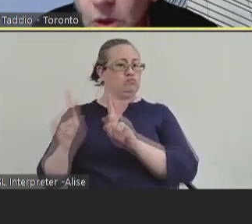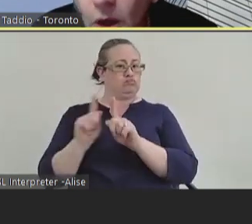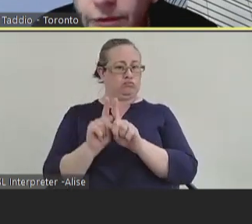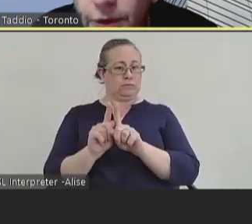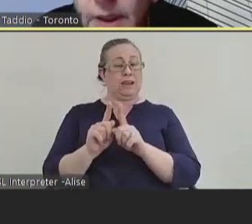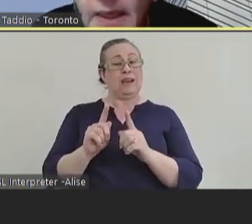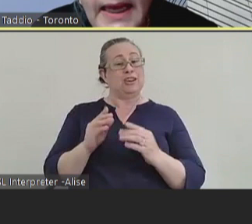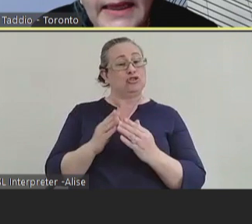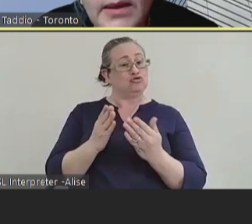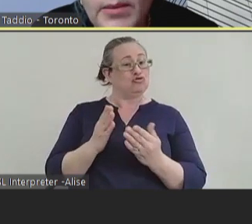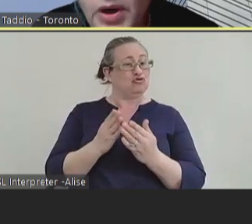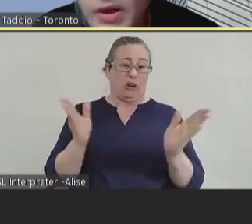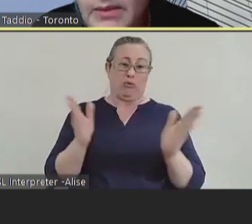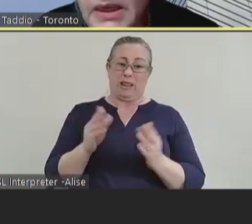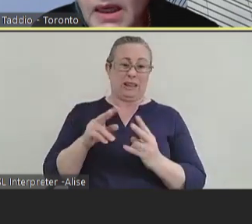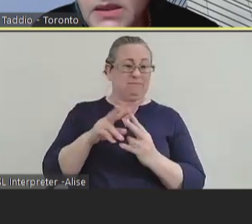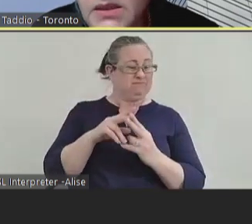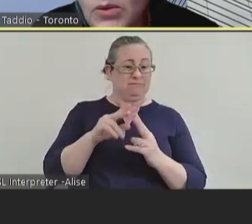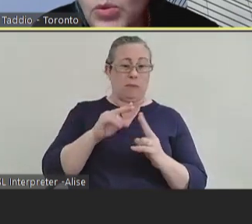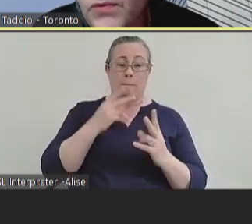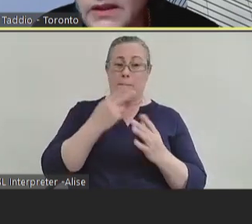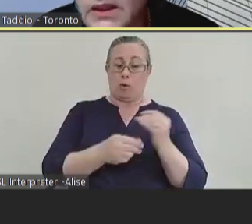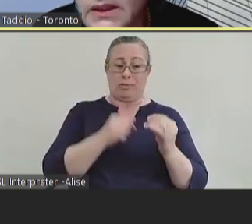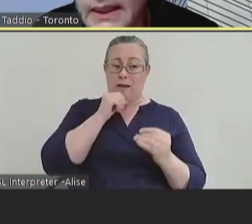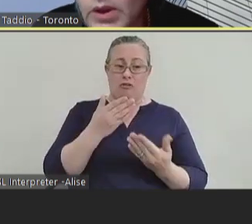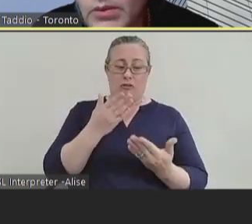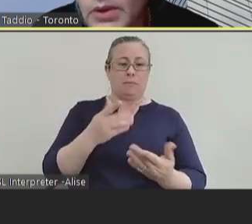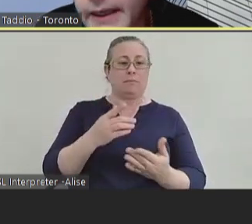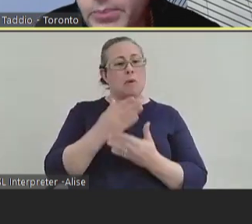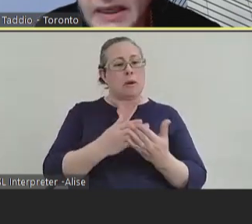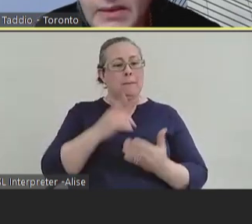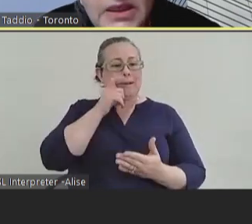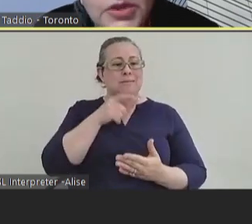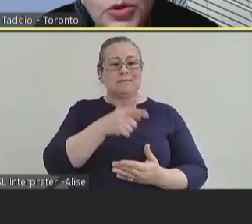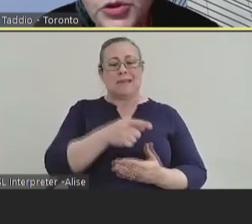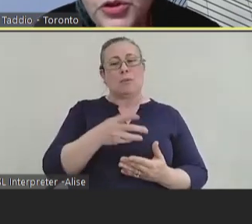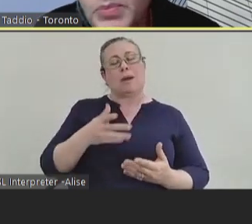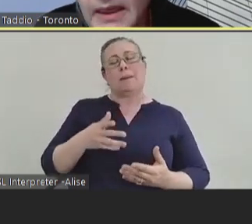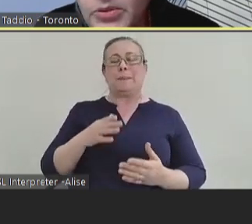offered, and partly because it was felt that they were kind of babyish or should be able to